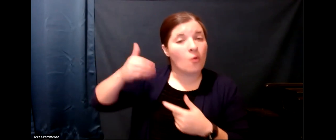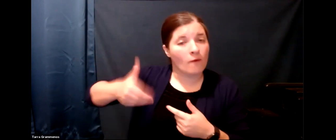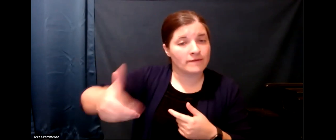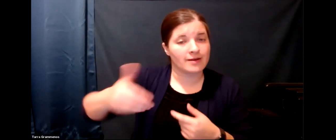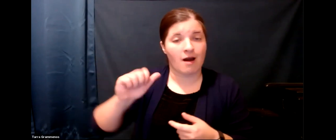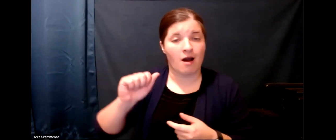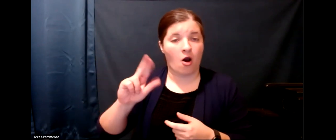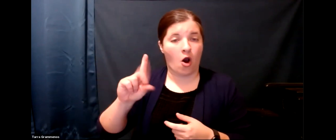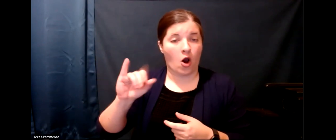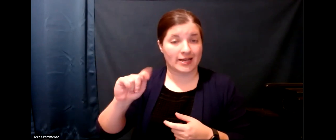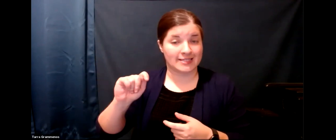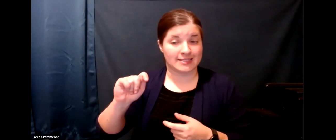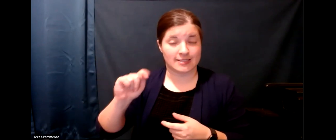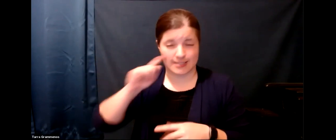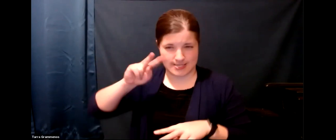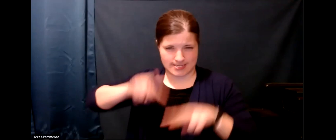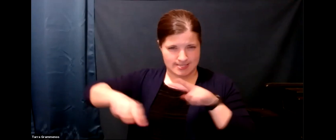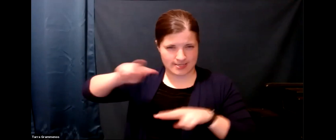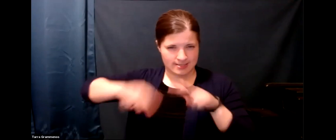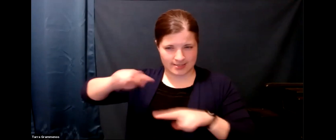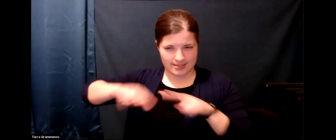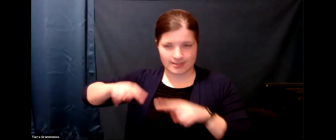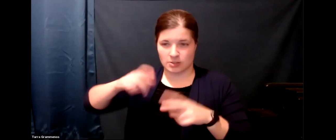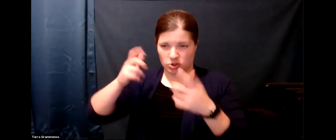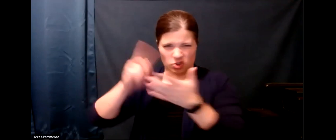So all of the ballots that should be there, we looked